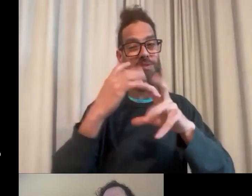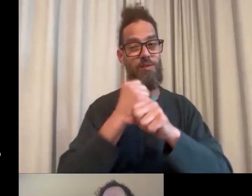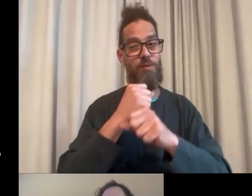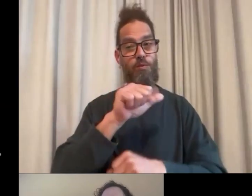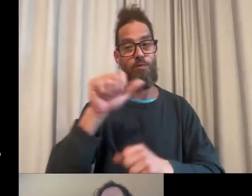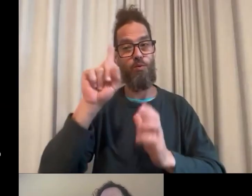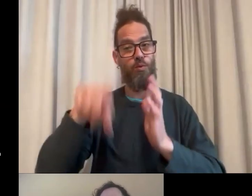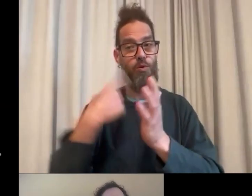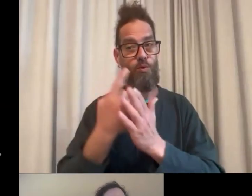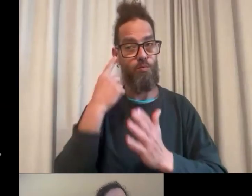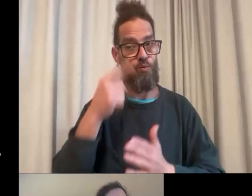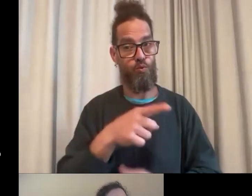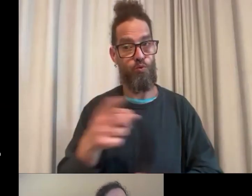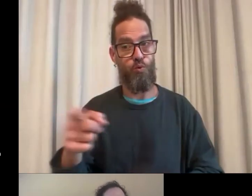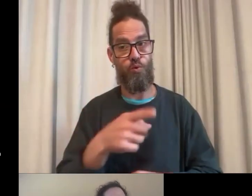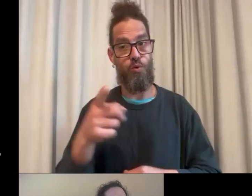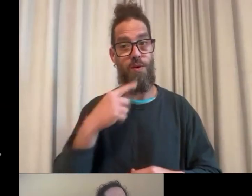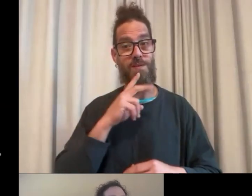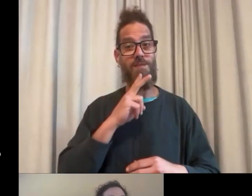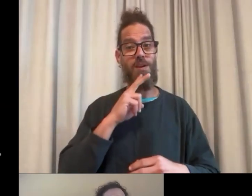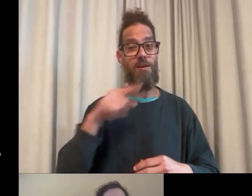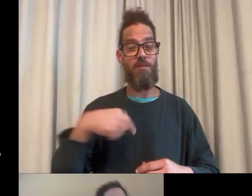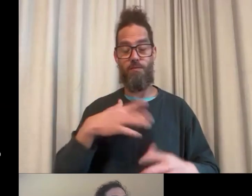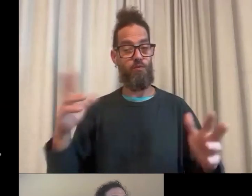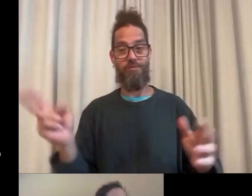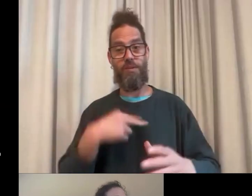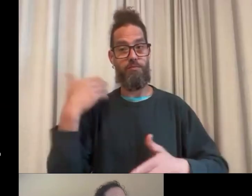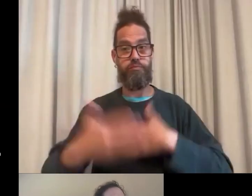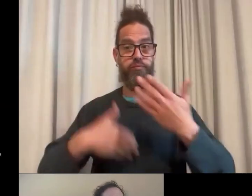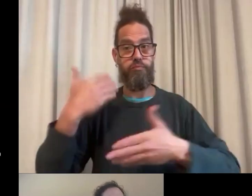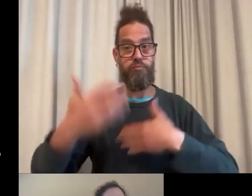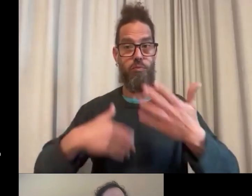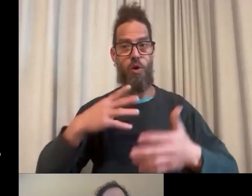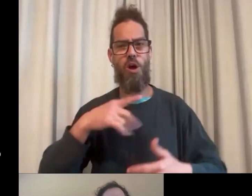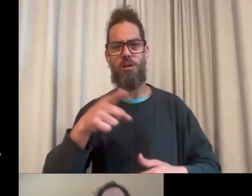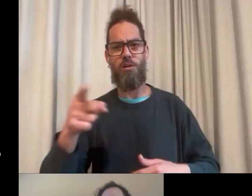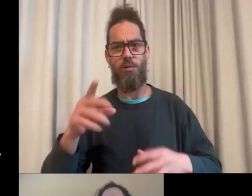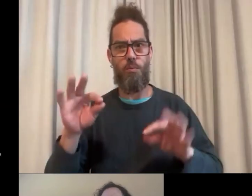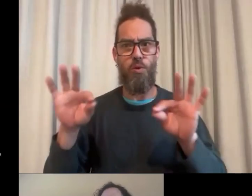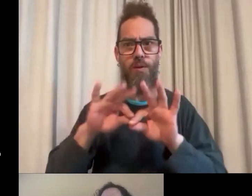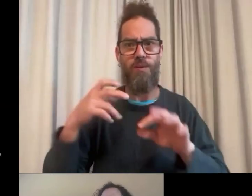pulling slides based on the questions people asked during registrations.